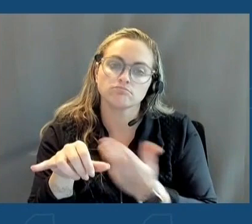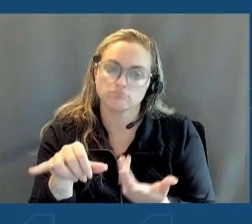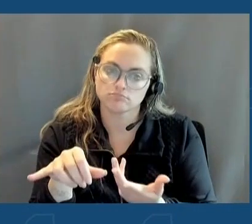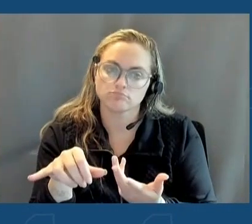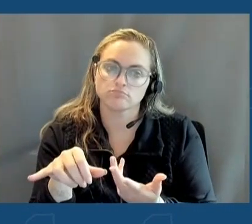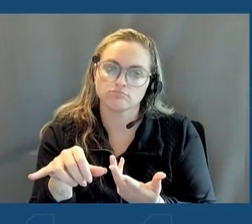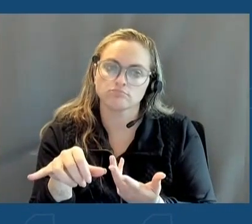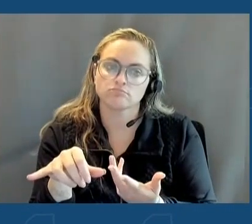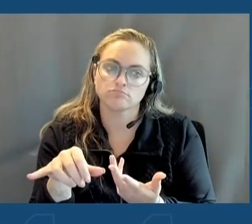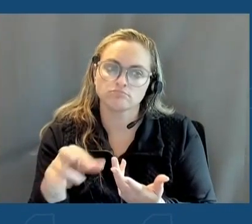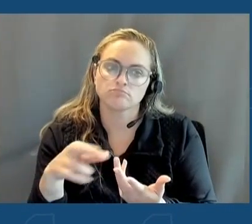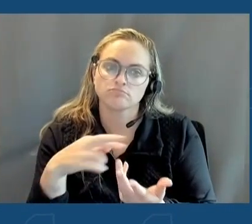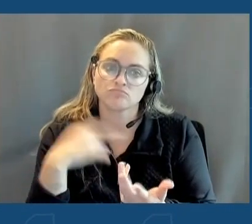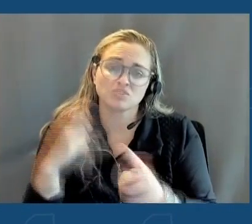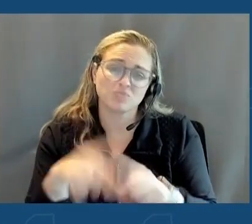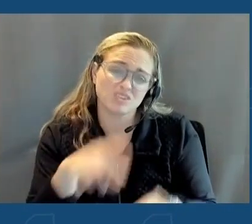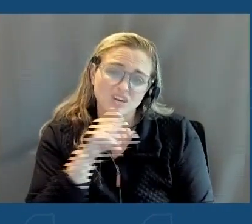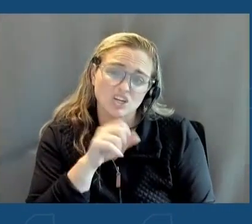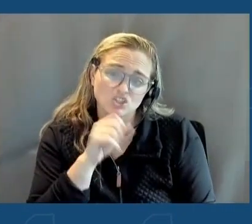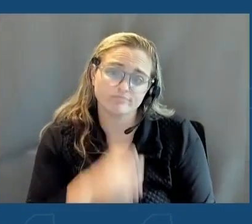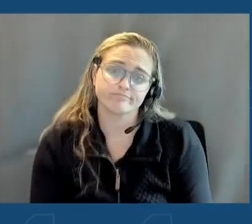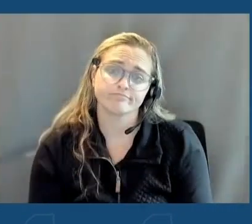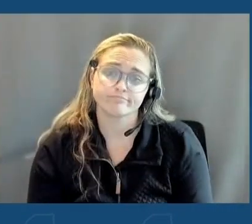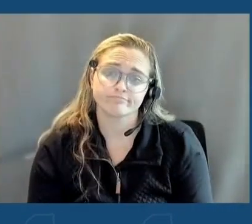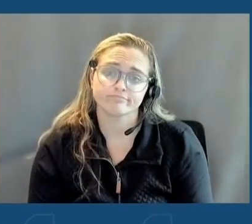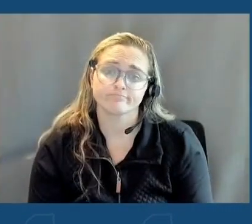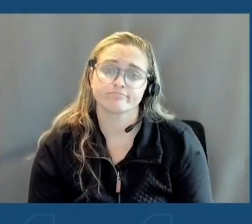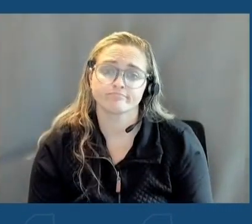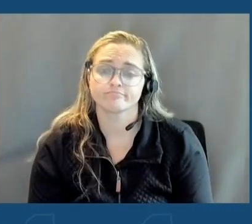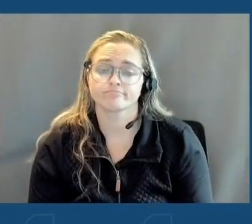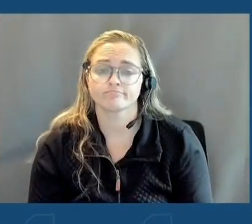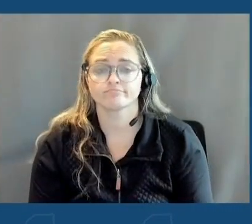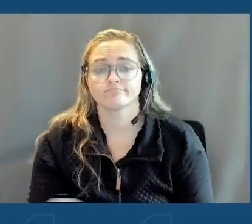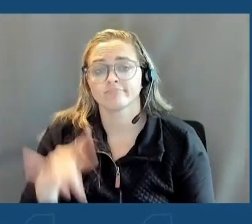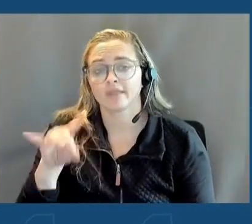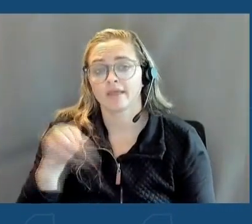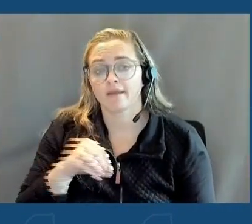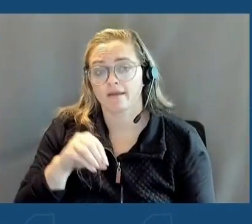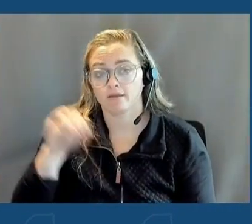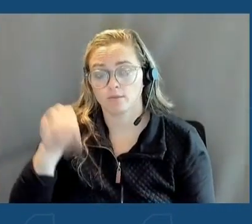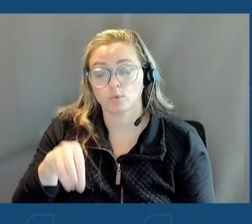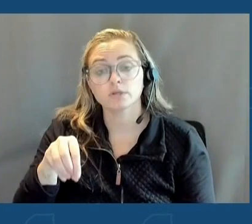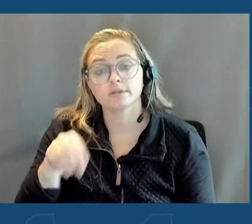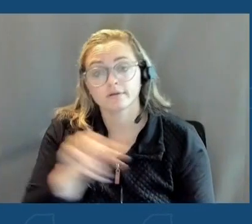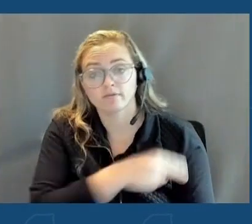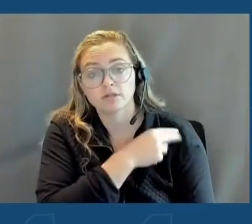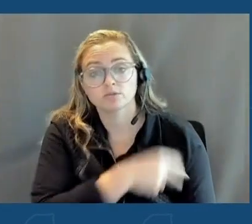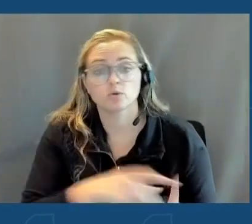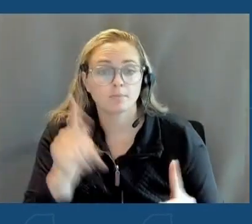SO LET'S TALK ABOUT WHO IS AT RISK AND WHO IS PRESENTING THEMSELVES TO THE HOSPITAL. THE MOST CONSISTENT THING ABOUT